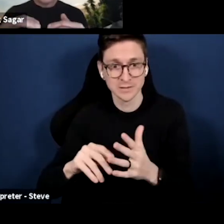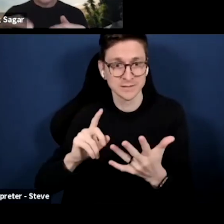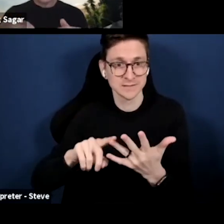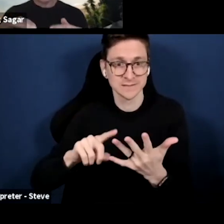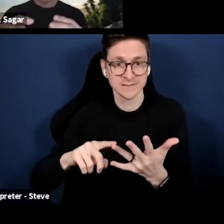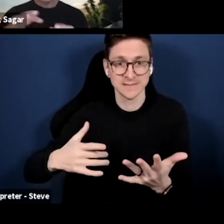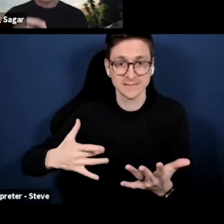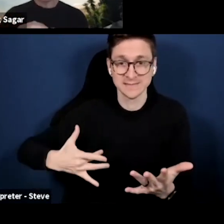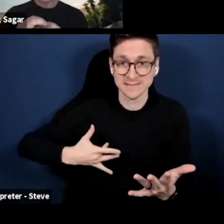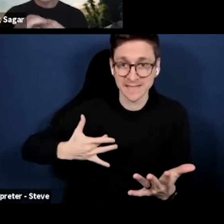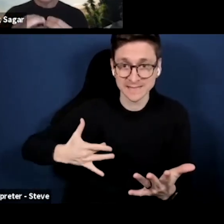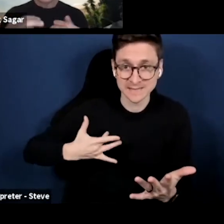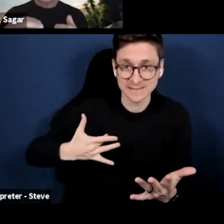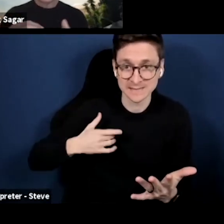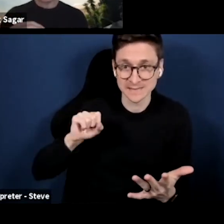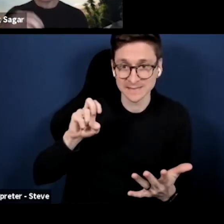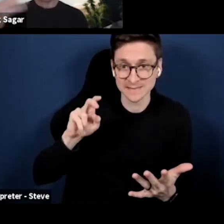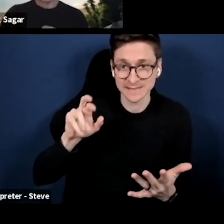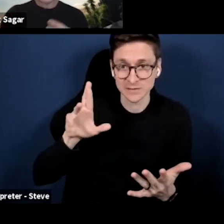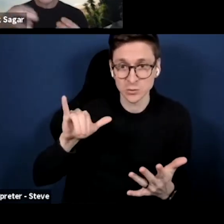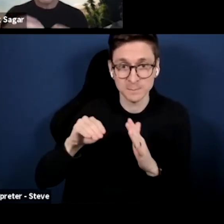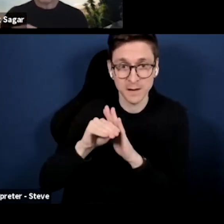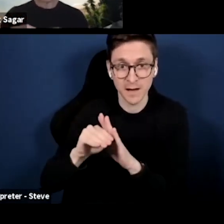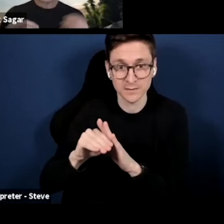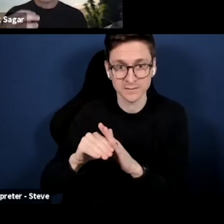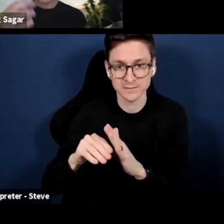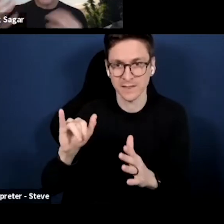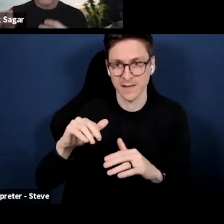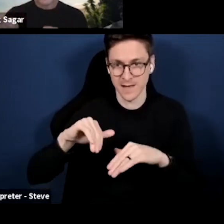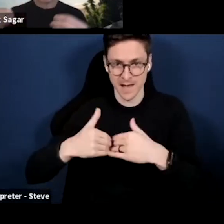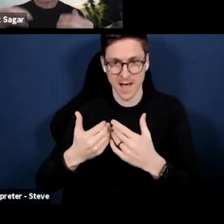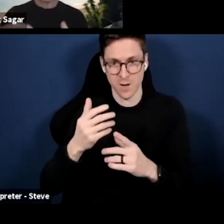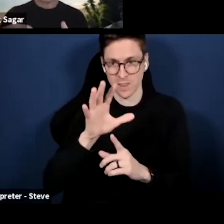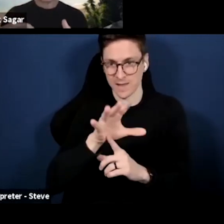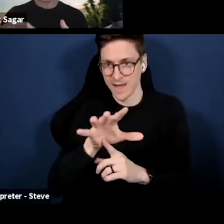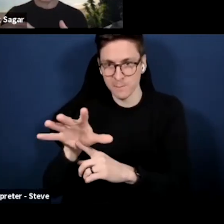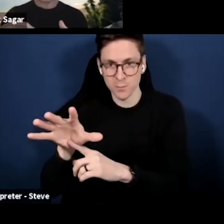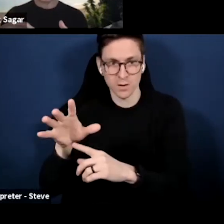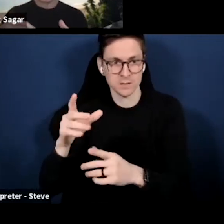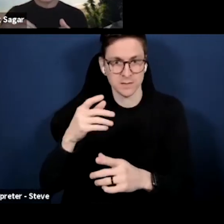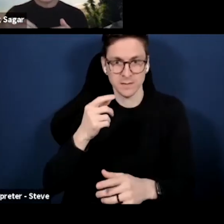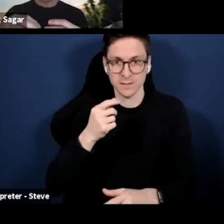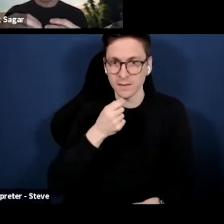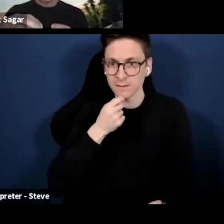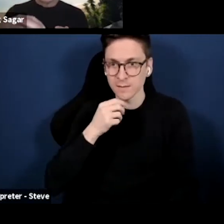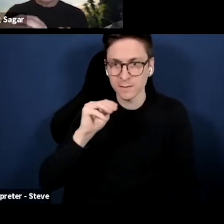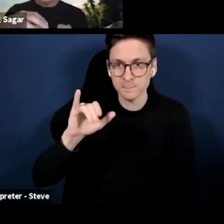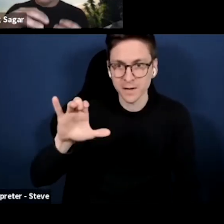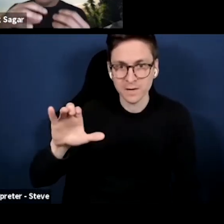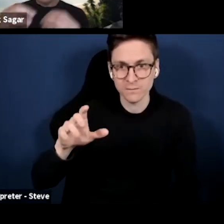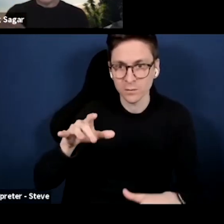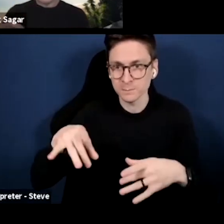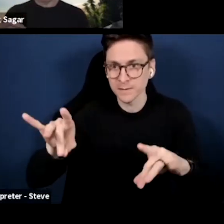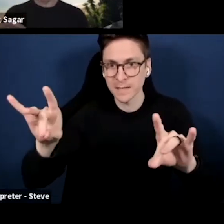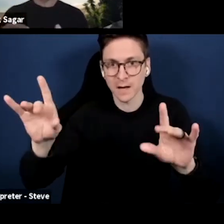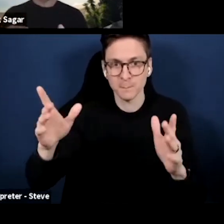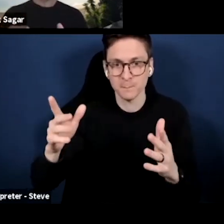model so you know we take how the camera is coming in the microphone so forth um and drive this into